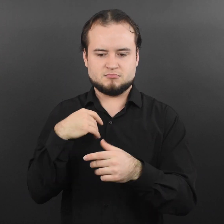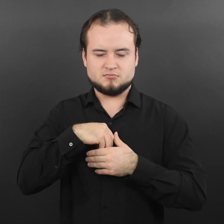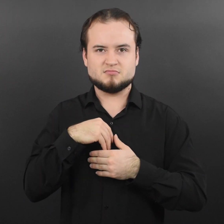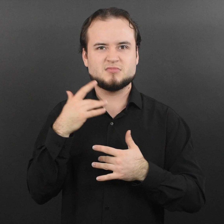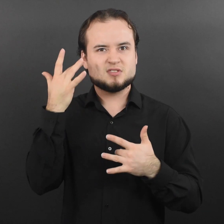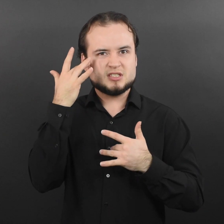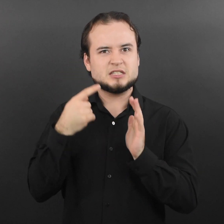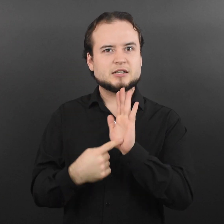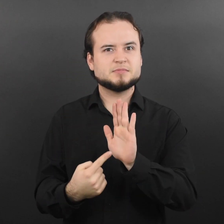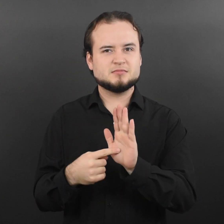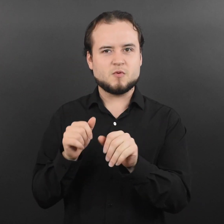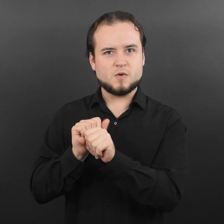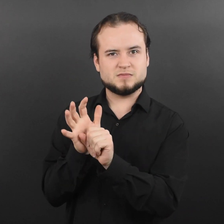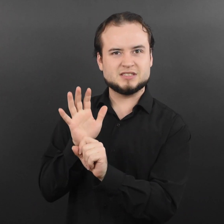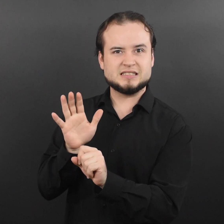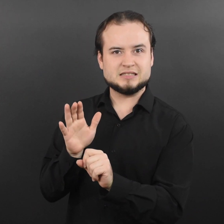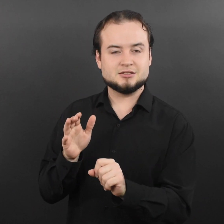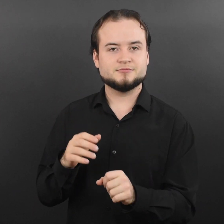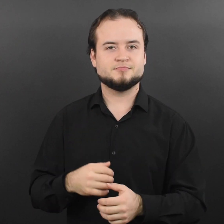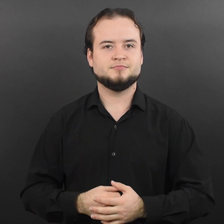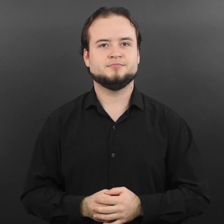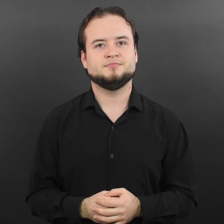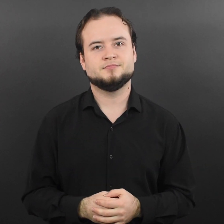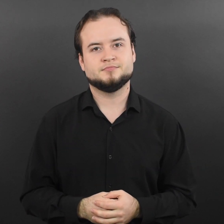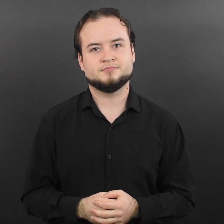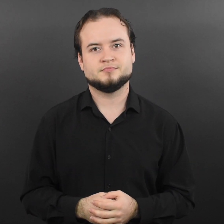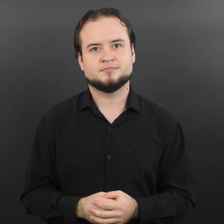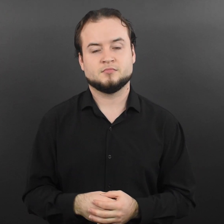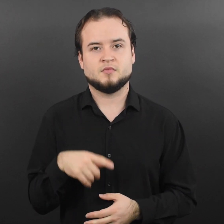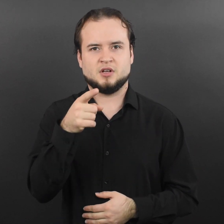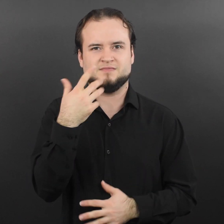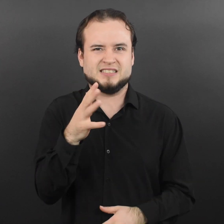 You are testing before going to a large gathering